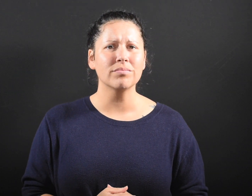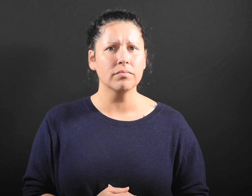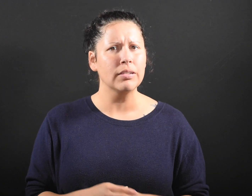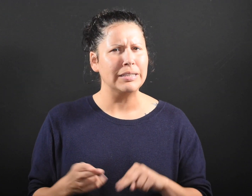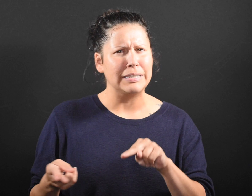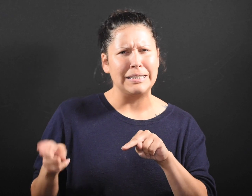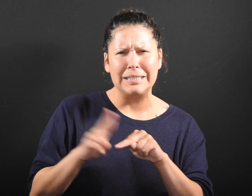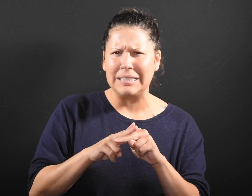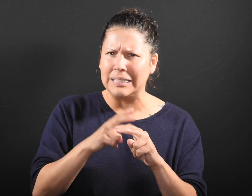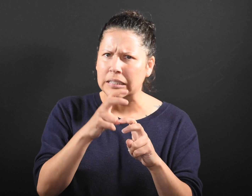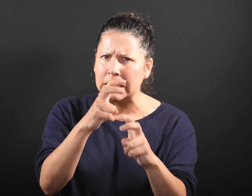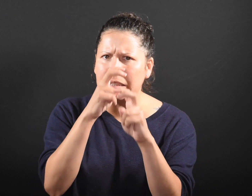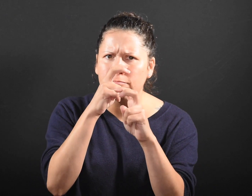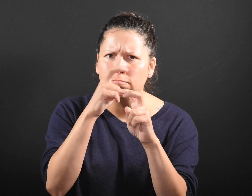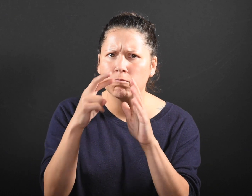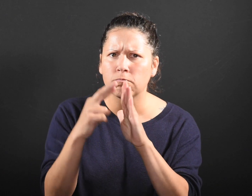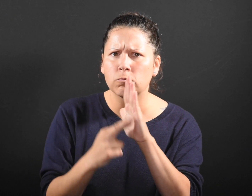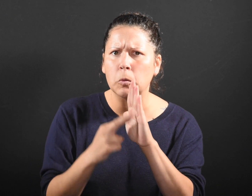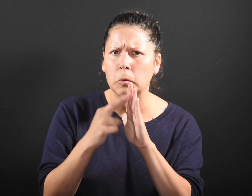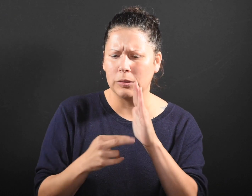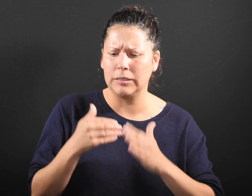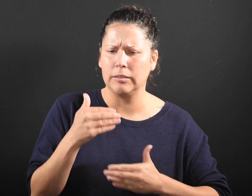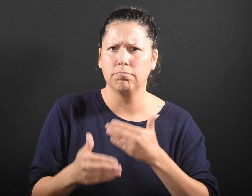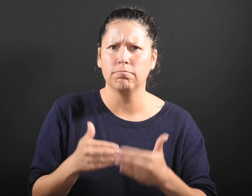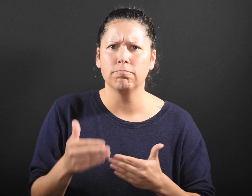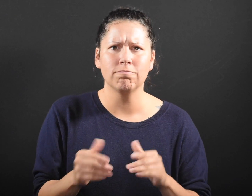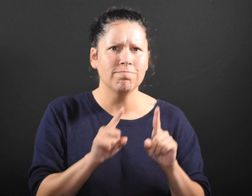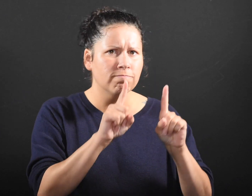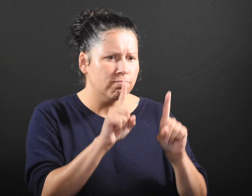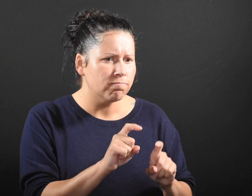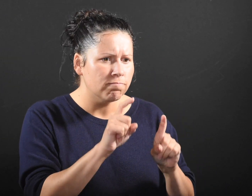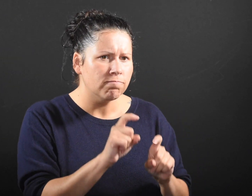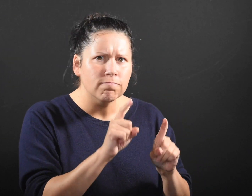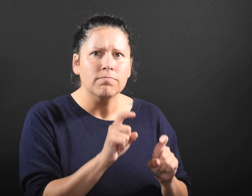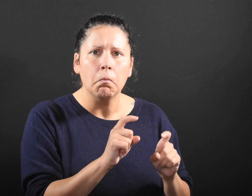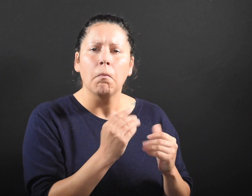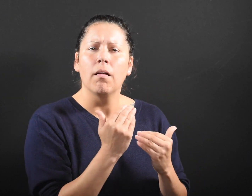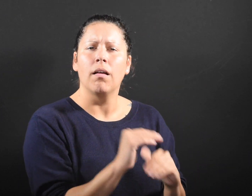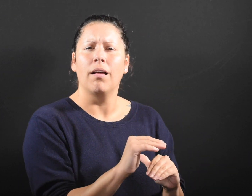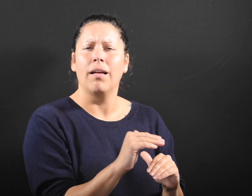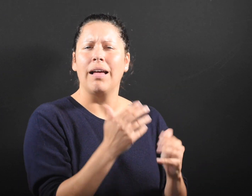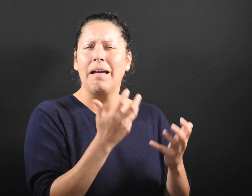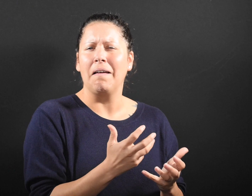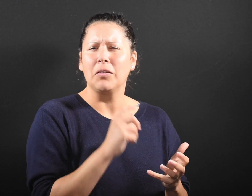Stronger rules and regulations for testing and limiting the amount of heavy metals in foods